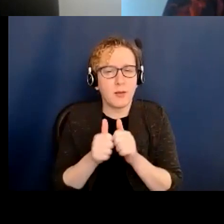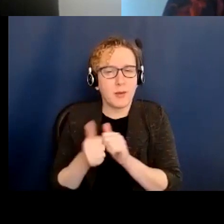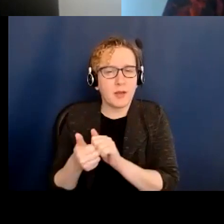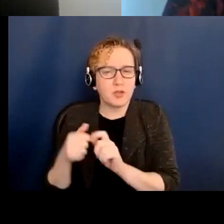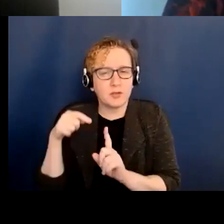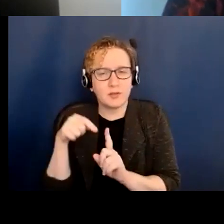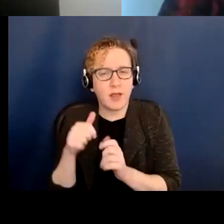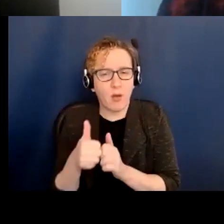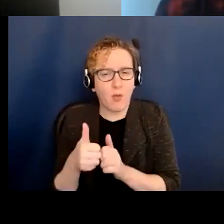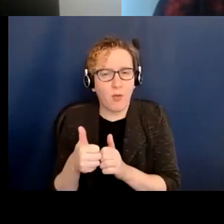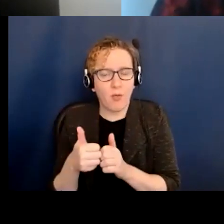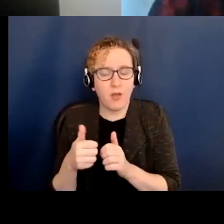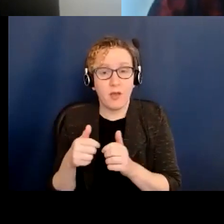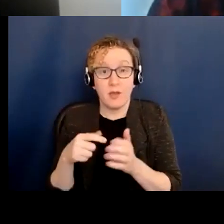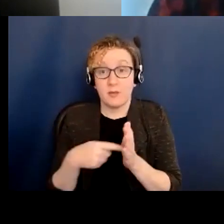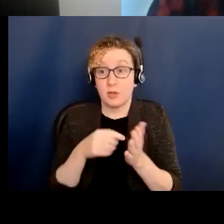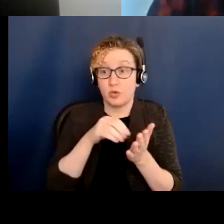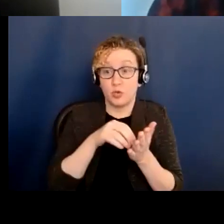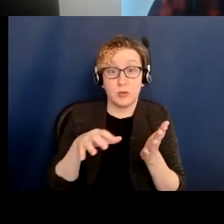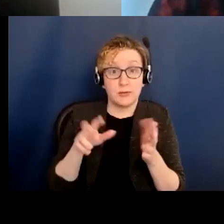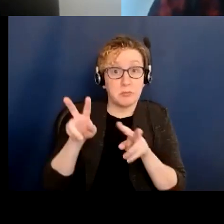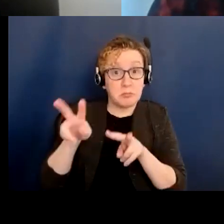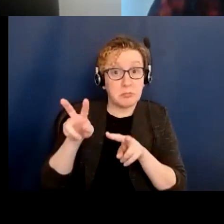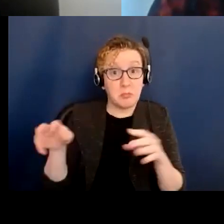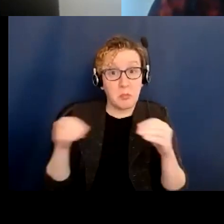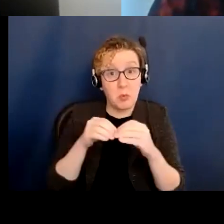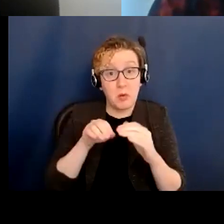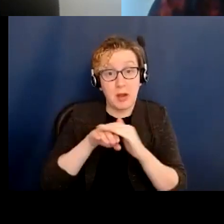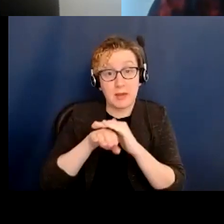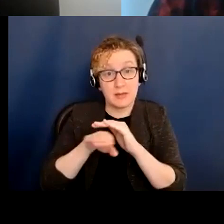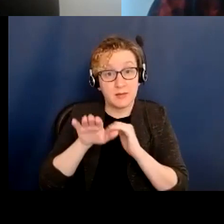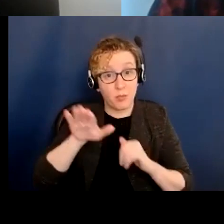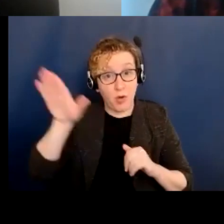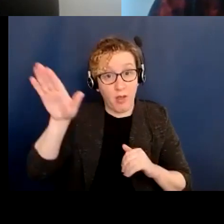Sometimes students may anticipate there is more access abroad then normally or maybe